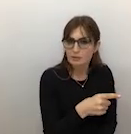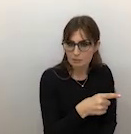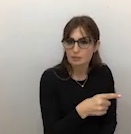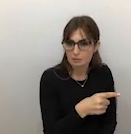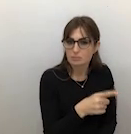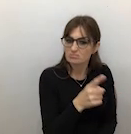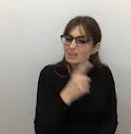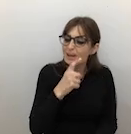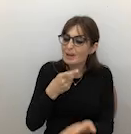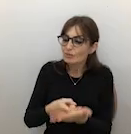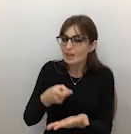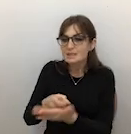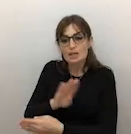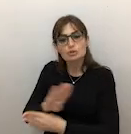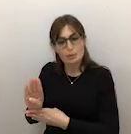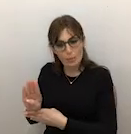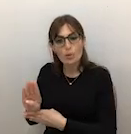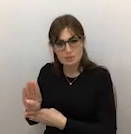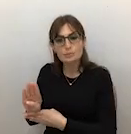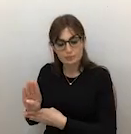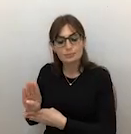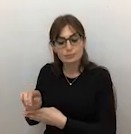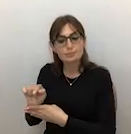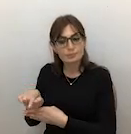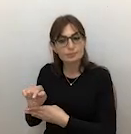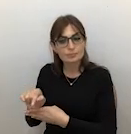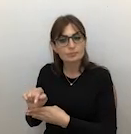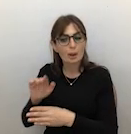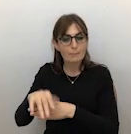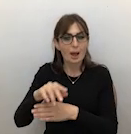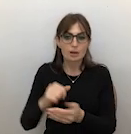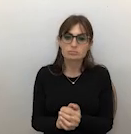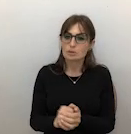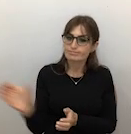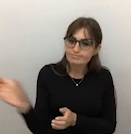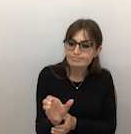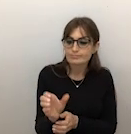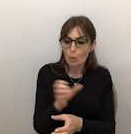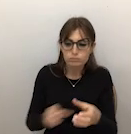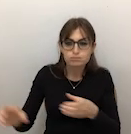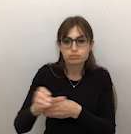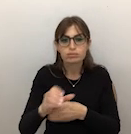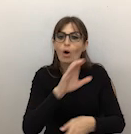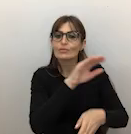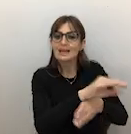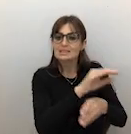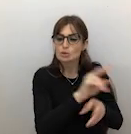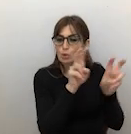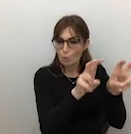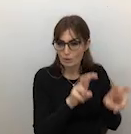The audit and risk committee makes recommendations to the board regarding the appointment or replacement of the external auditor.